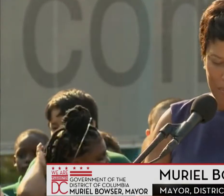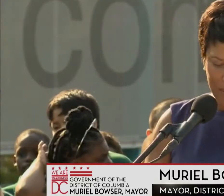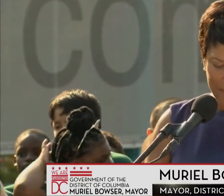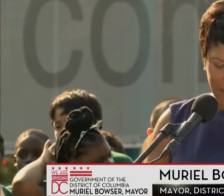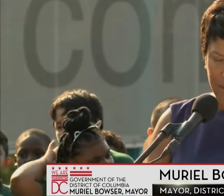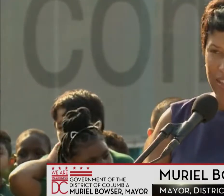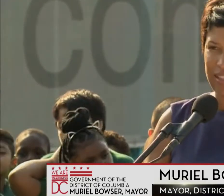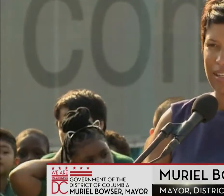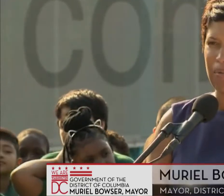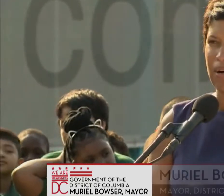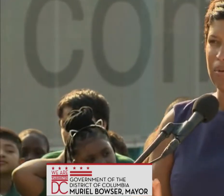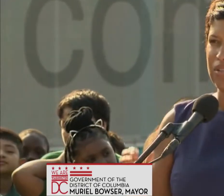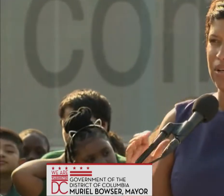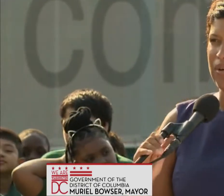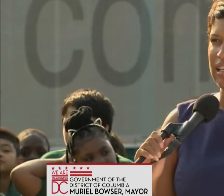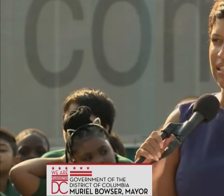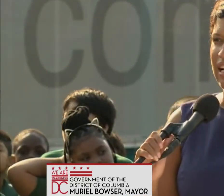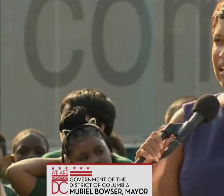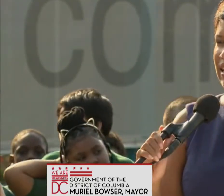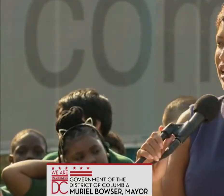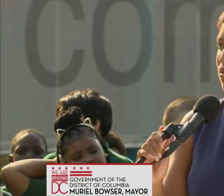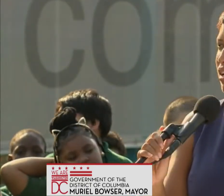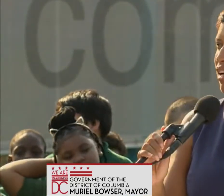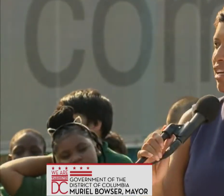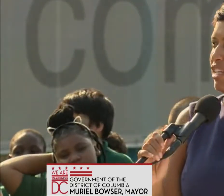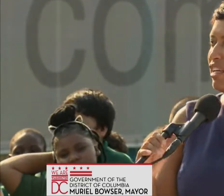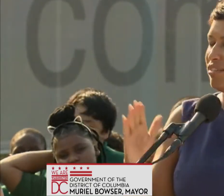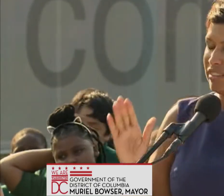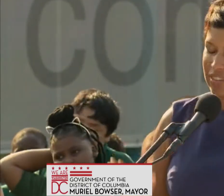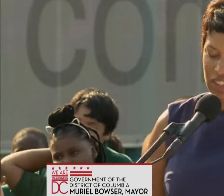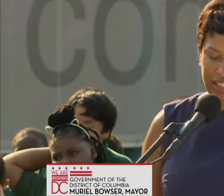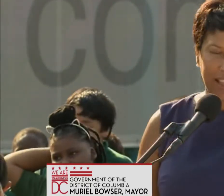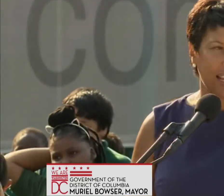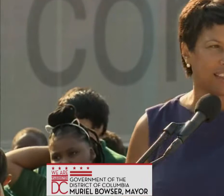builds and you're going to see why we're so excited and I want to just thank the